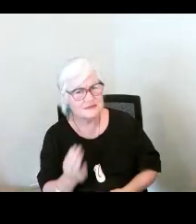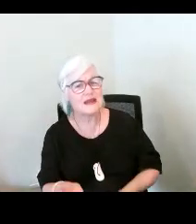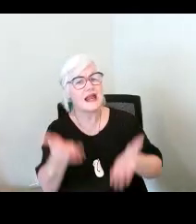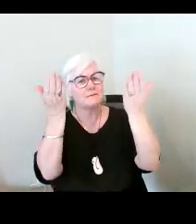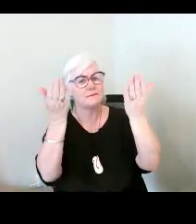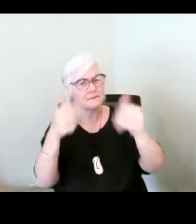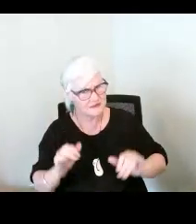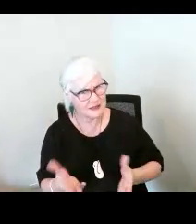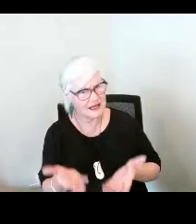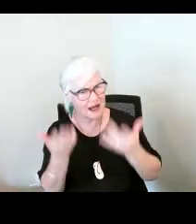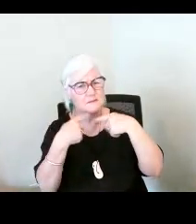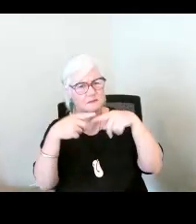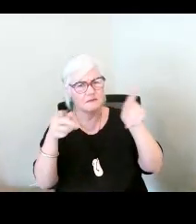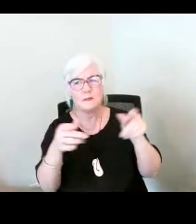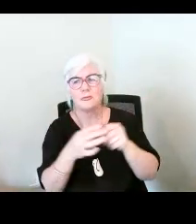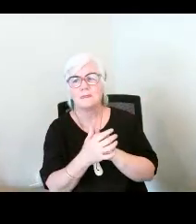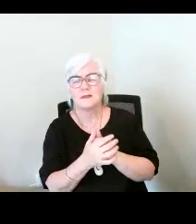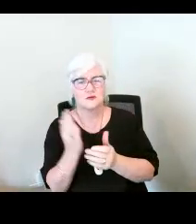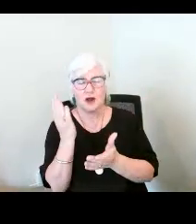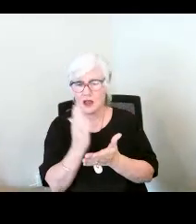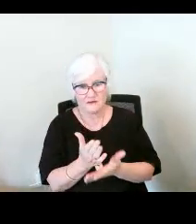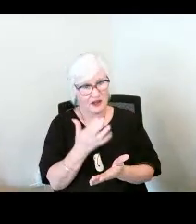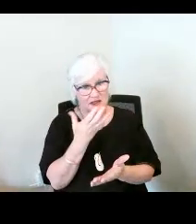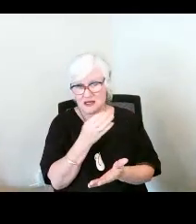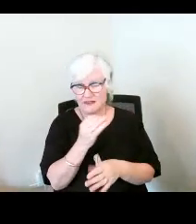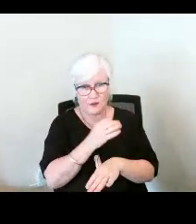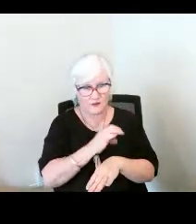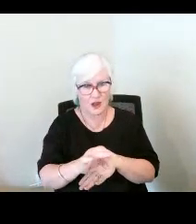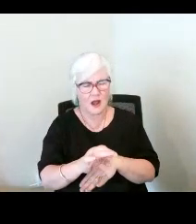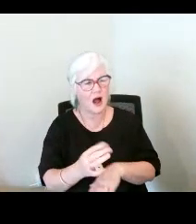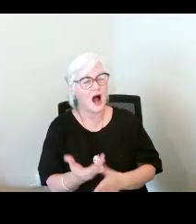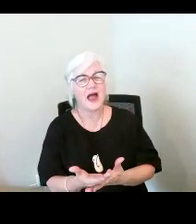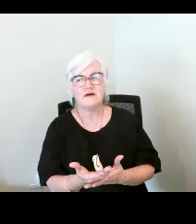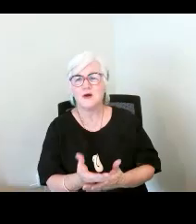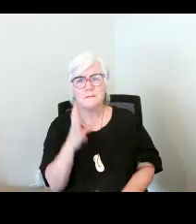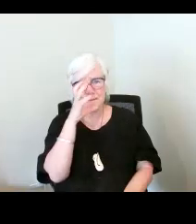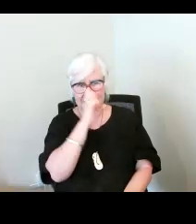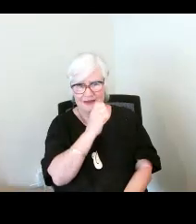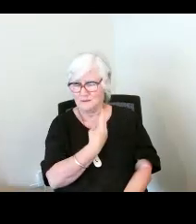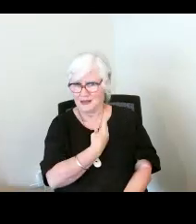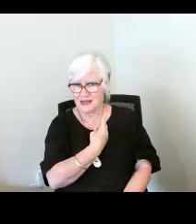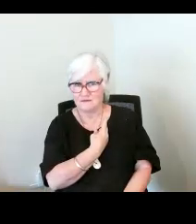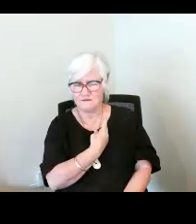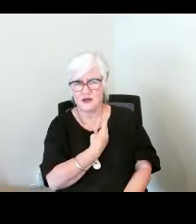to be who I am today. Having faith in myself has been hard but getting the offer and seeing the